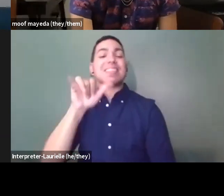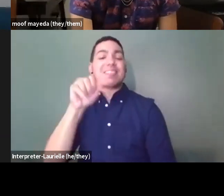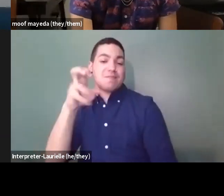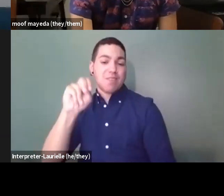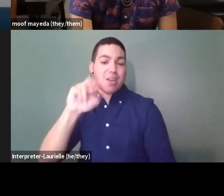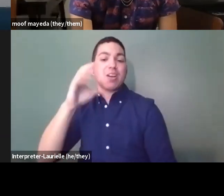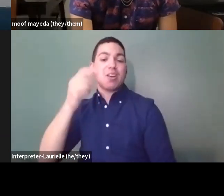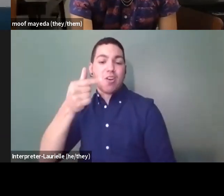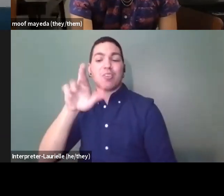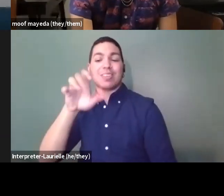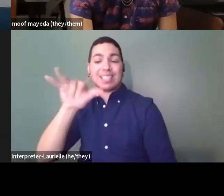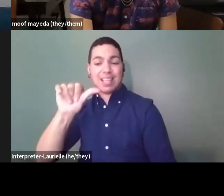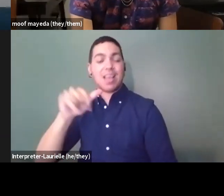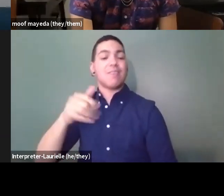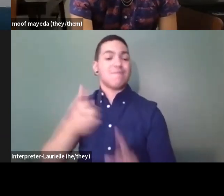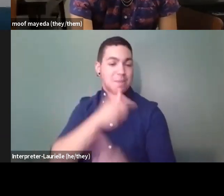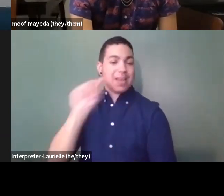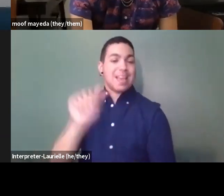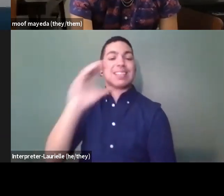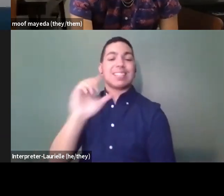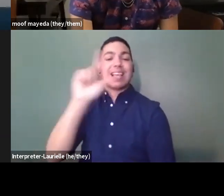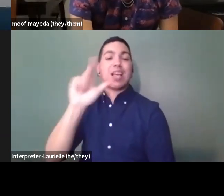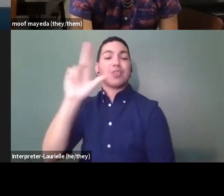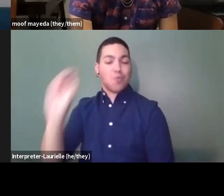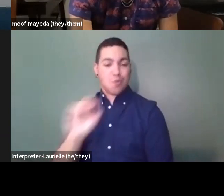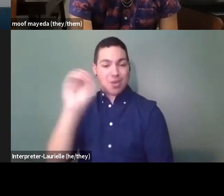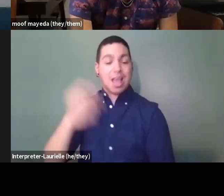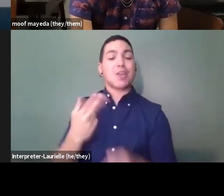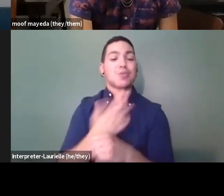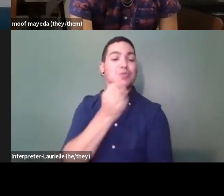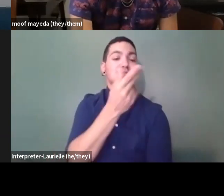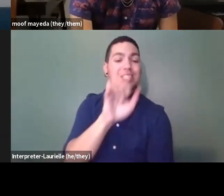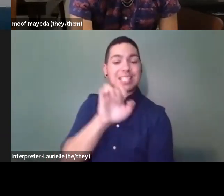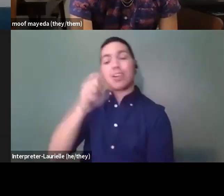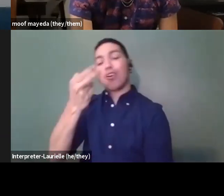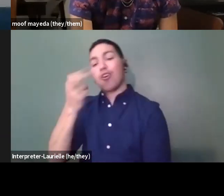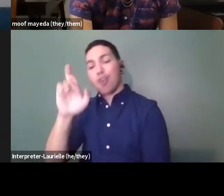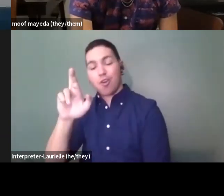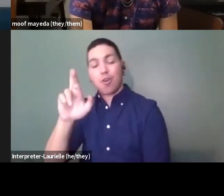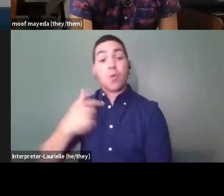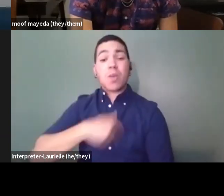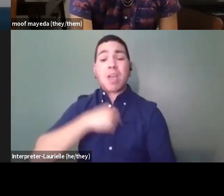us continue this critical work. Would you consider becoming a monthly sustaining donor for the